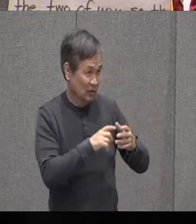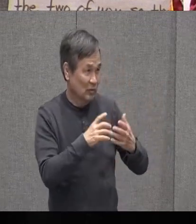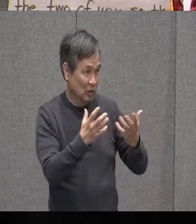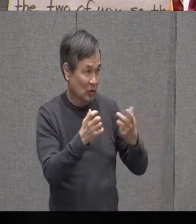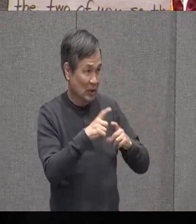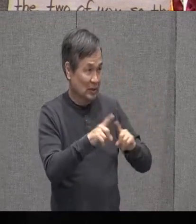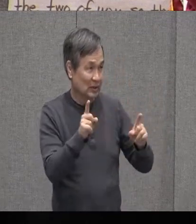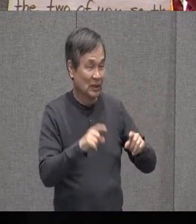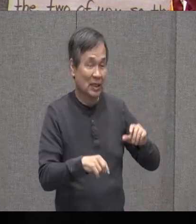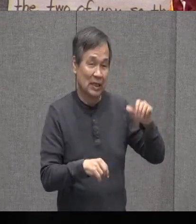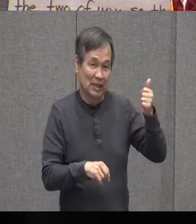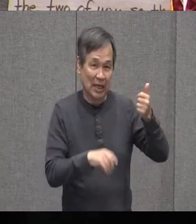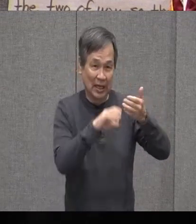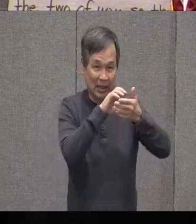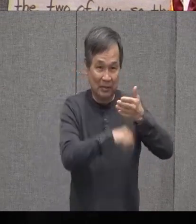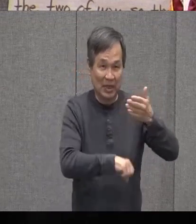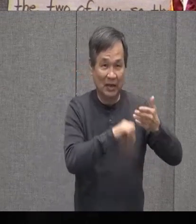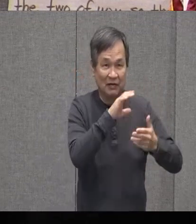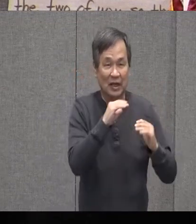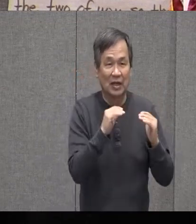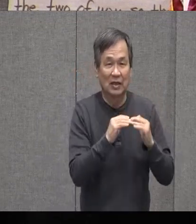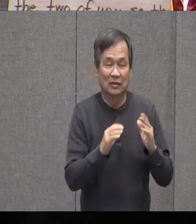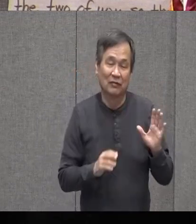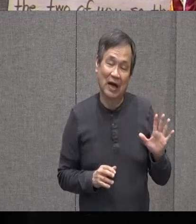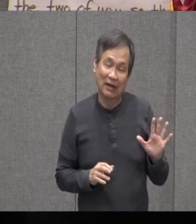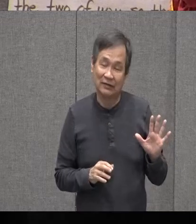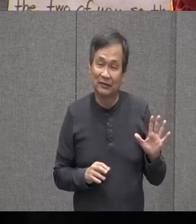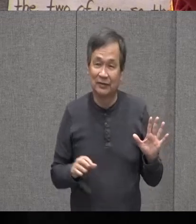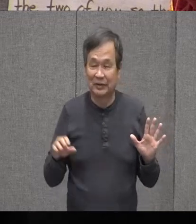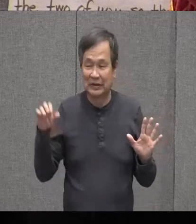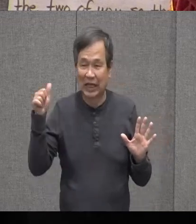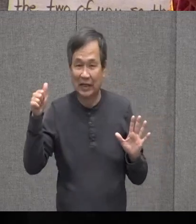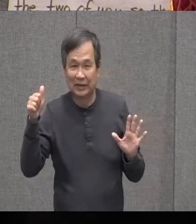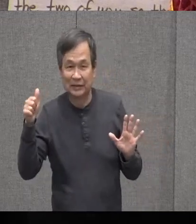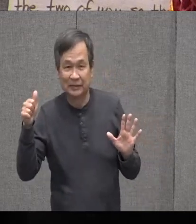So 10 minus five, I know those doubles. So I have a 10 and a three.